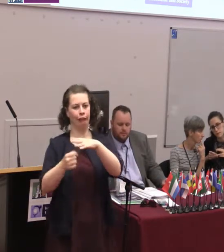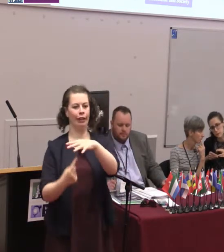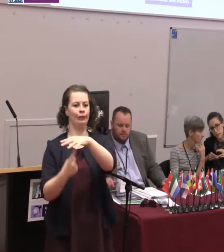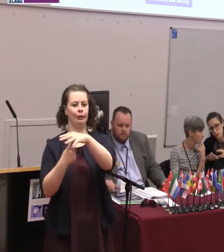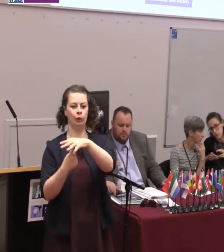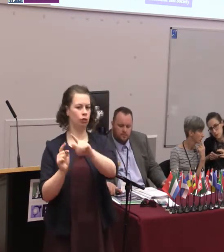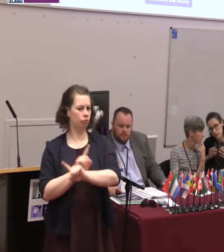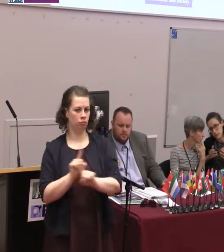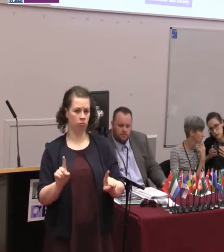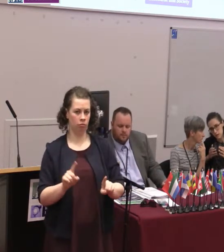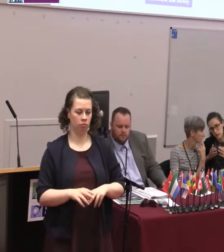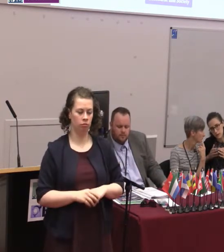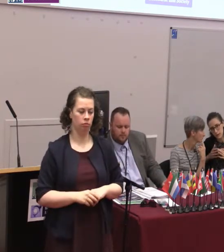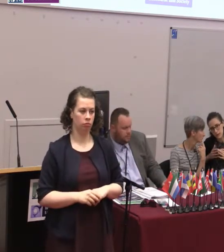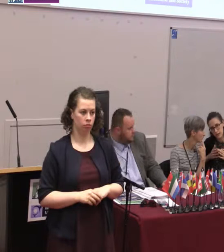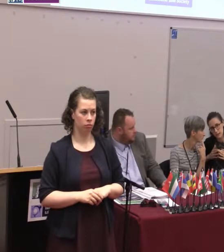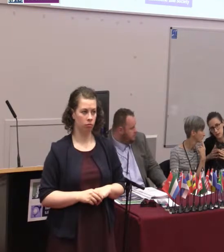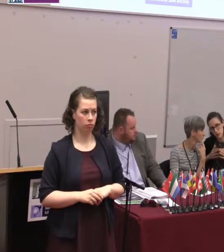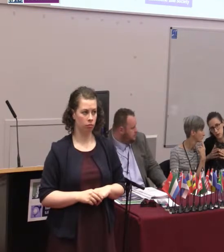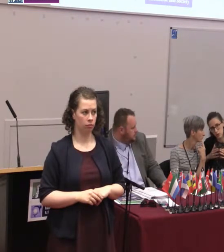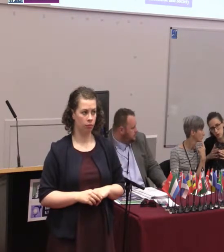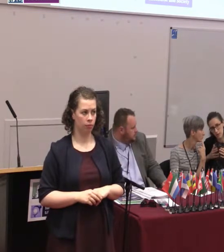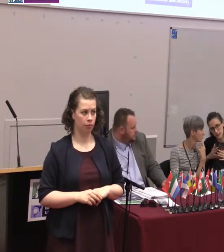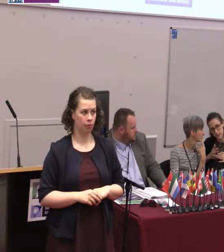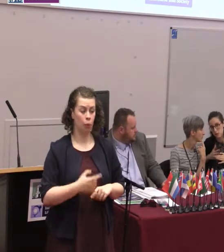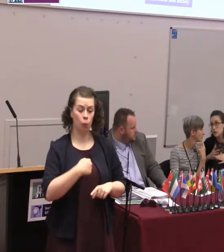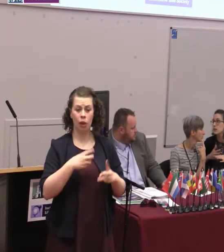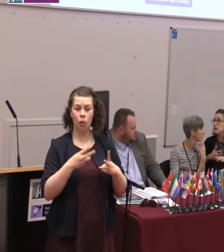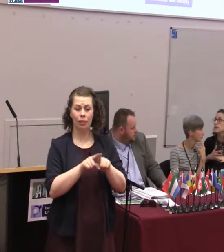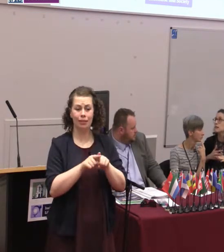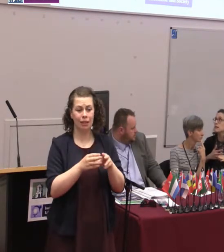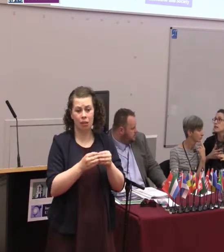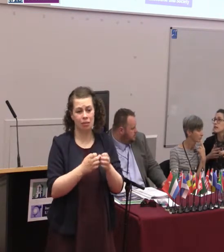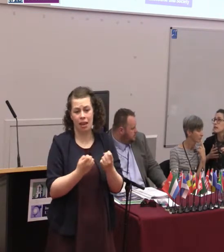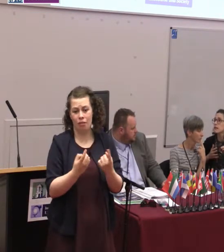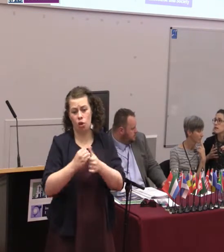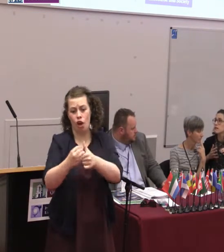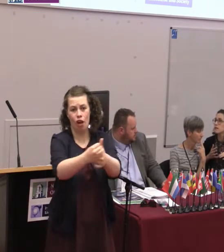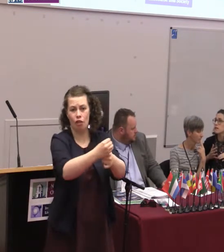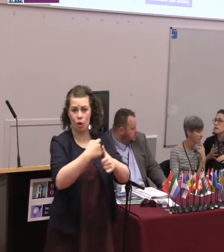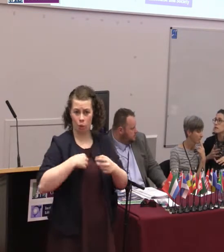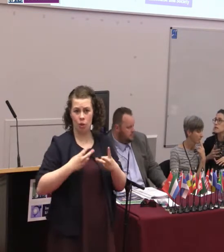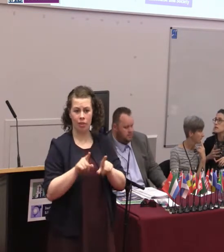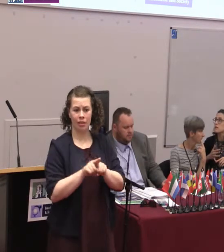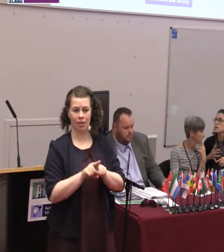Countries need to think about the same things that everyone else needs, to live their life